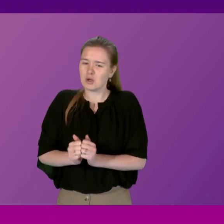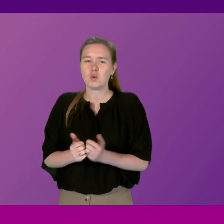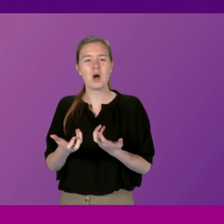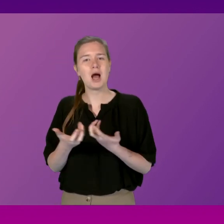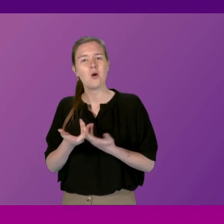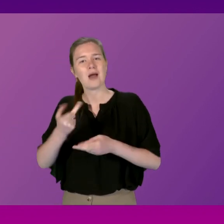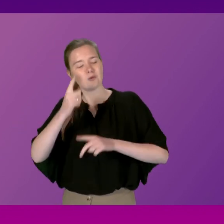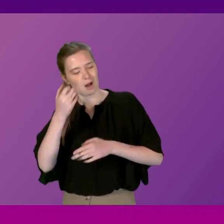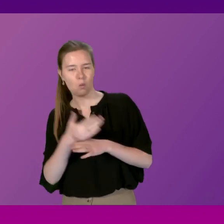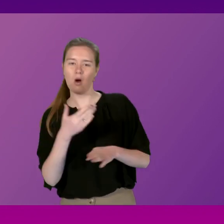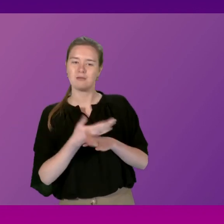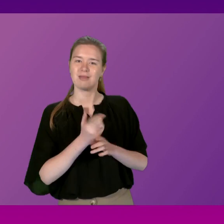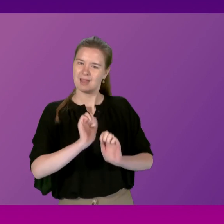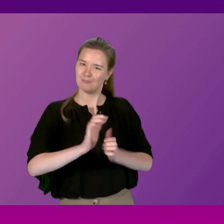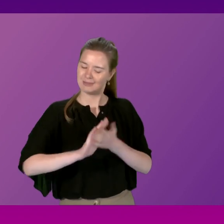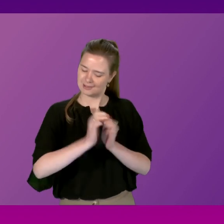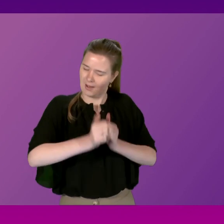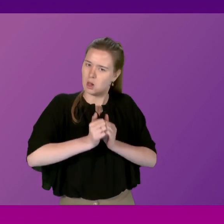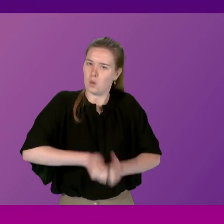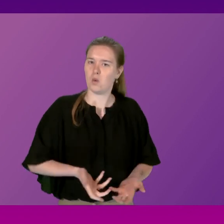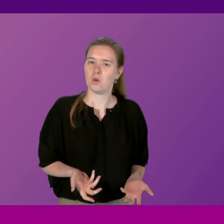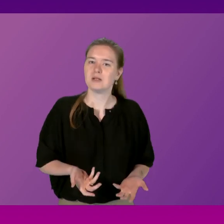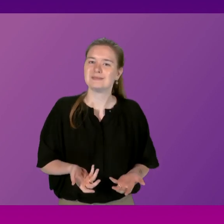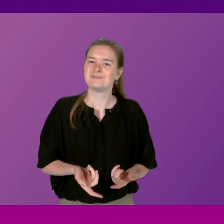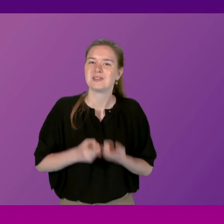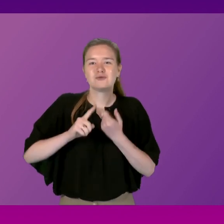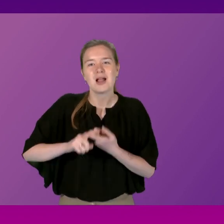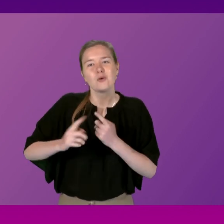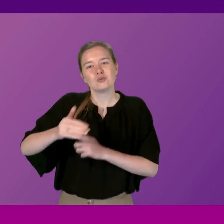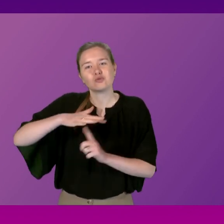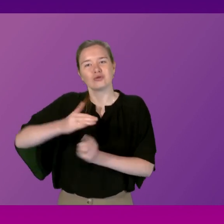they are able to work and that relying on social security, which keeps many disabled